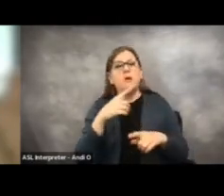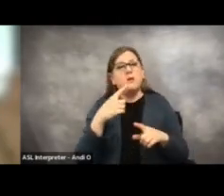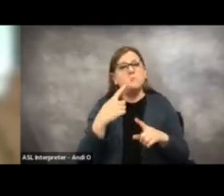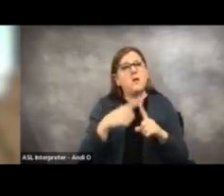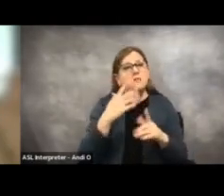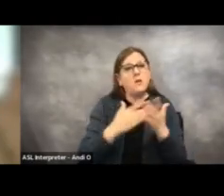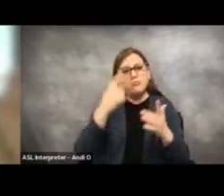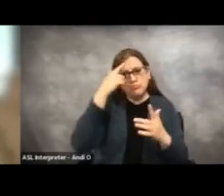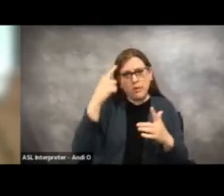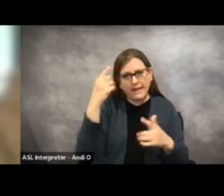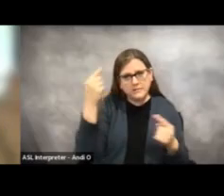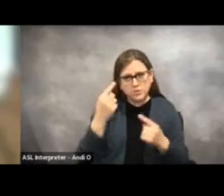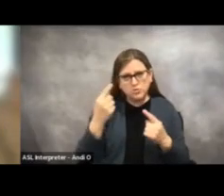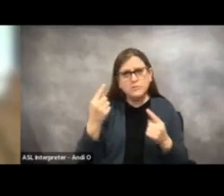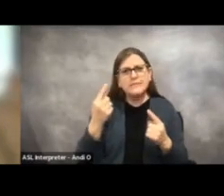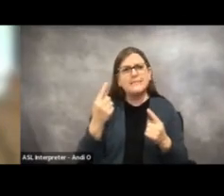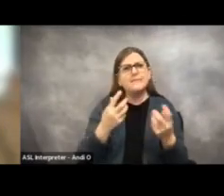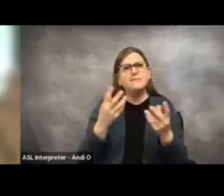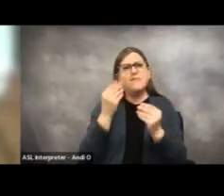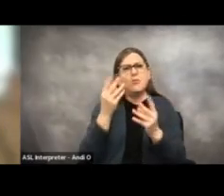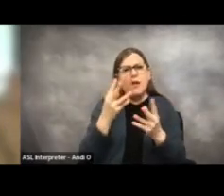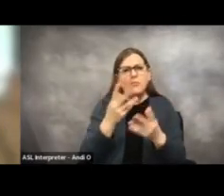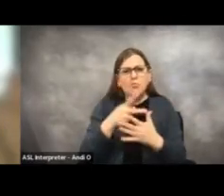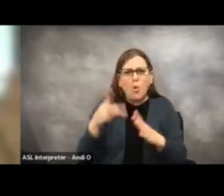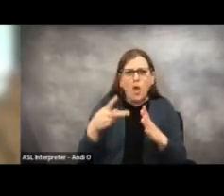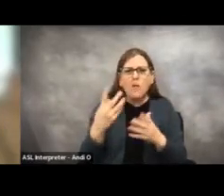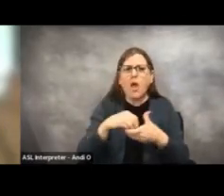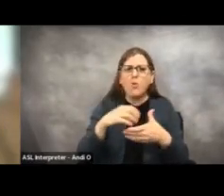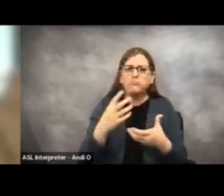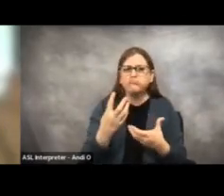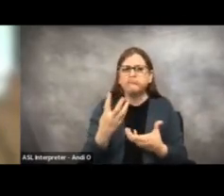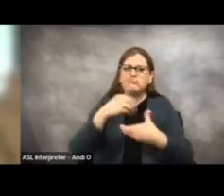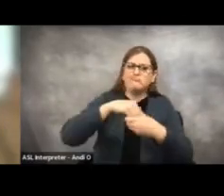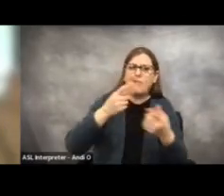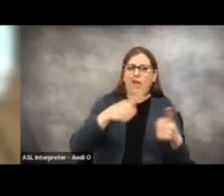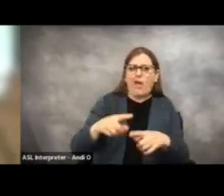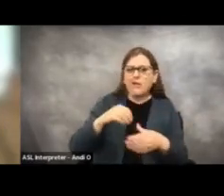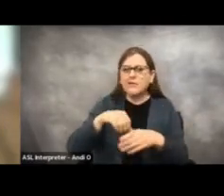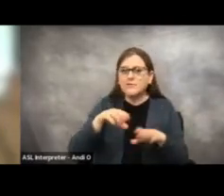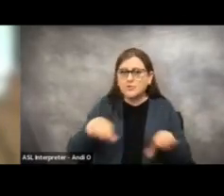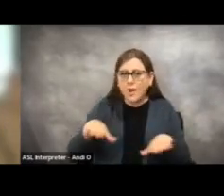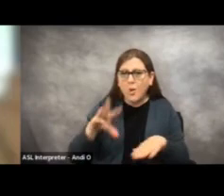child welfare system. You will likely need to advocate for the